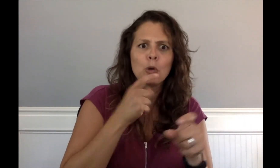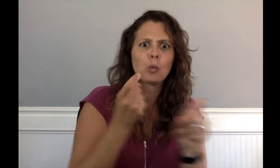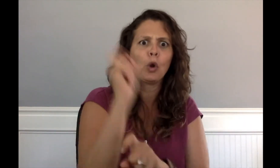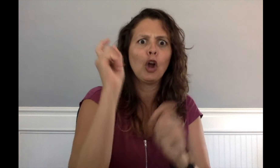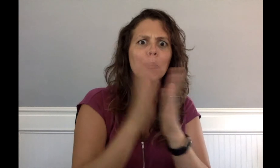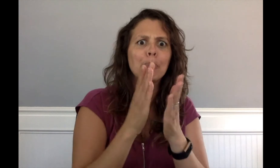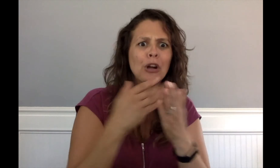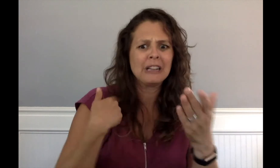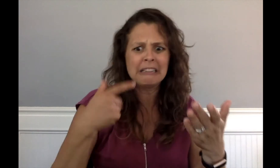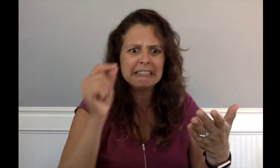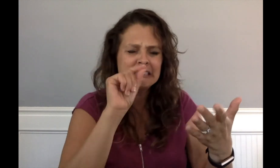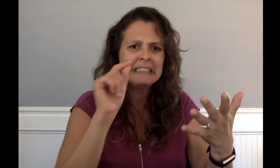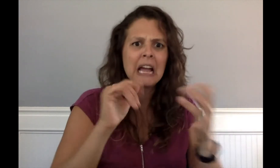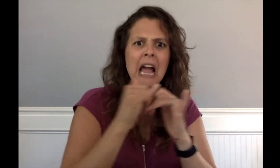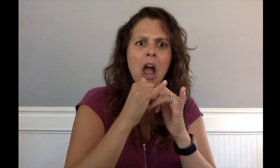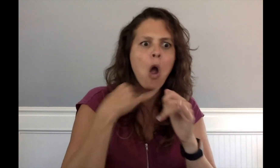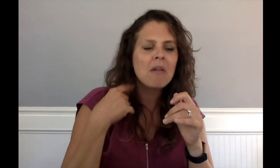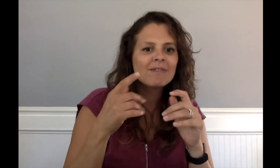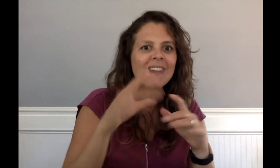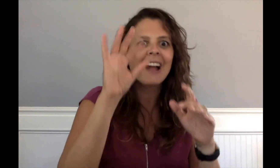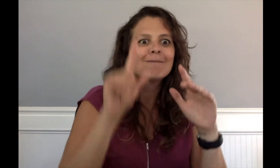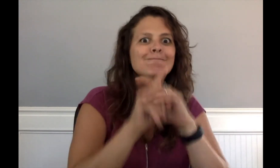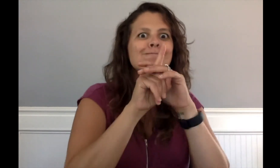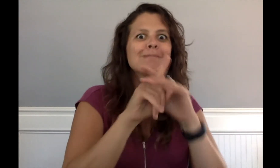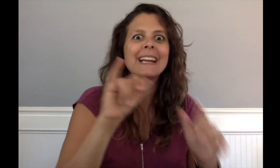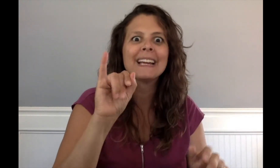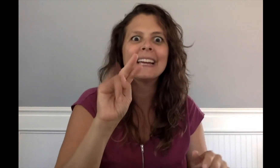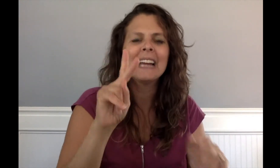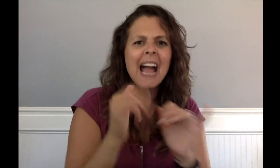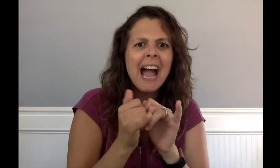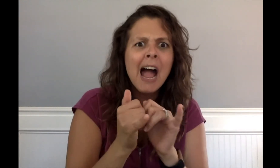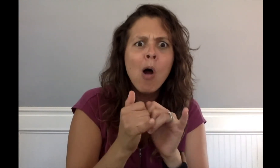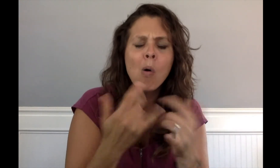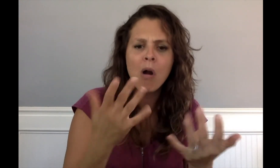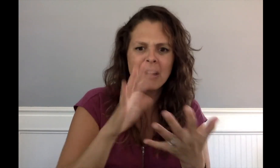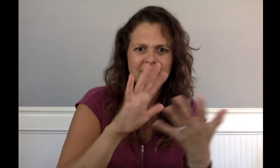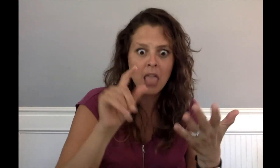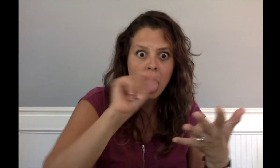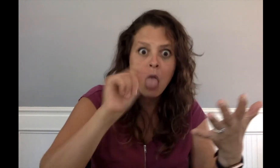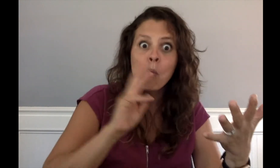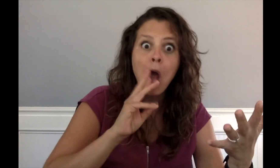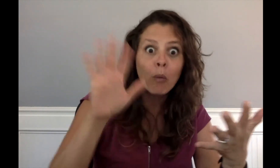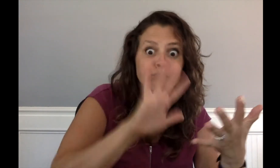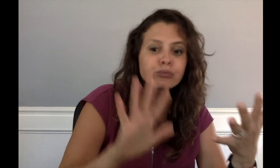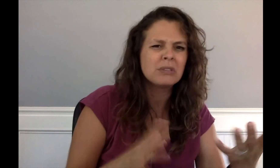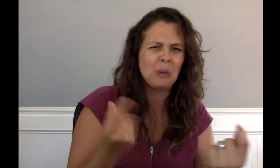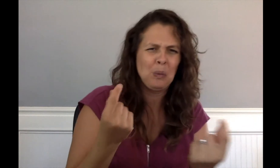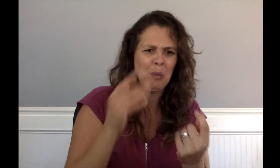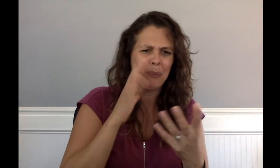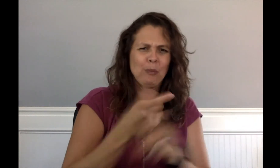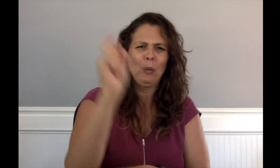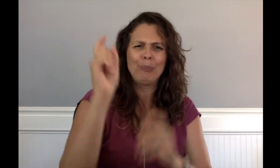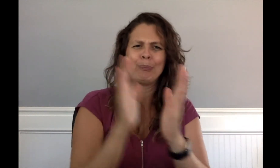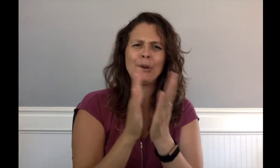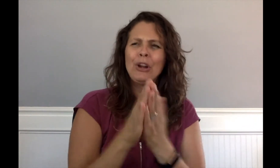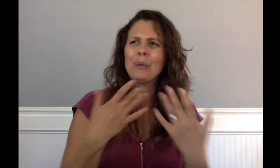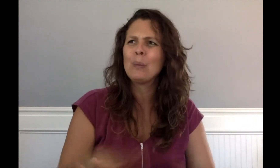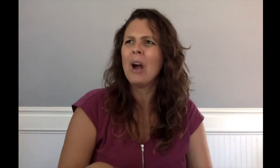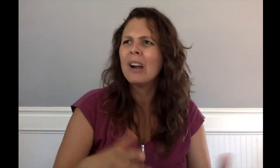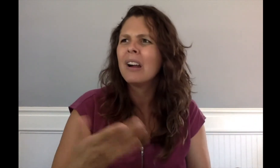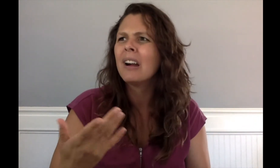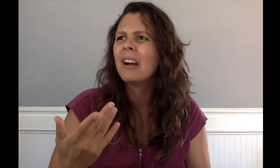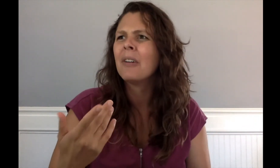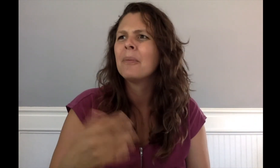it visible, how do we find it without ruining the book?"